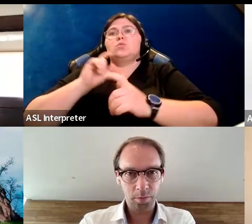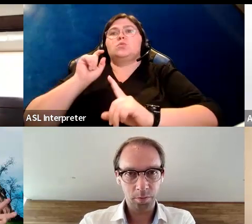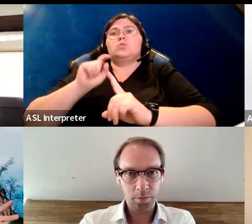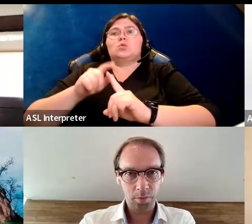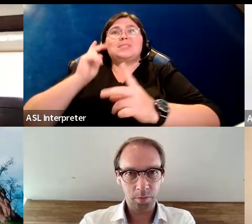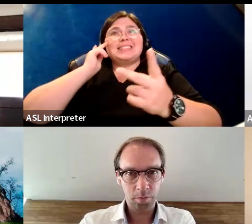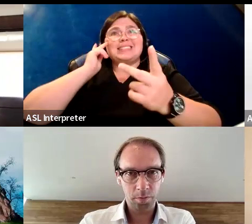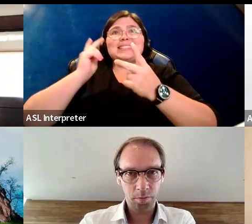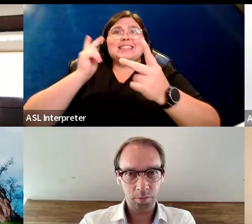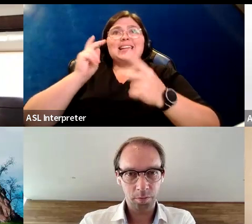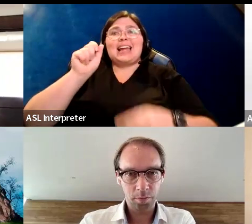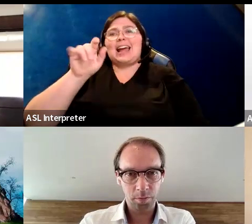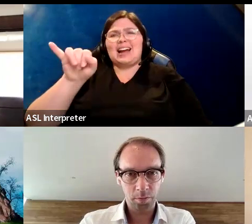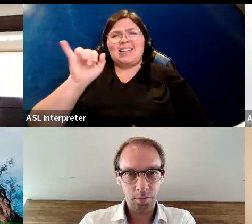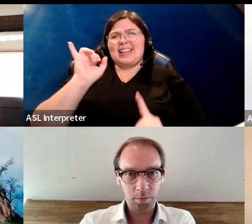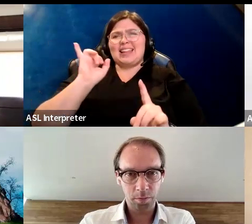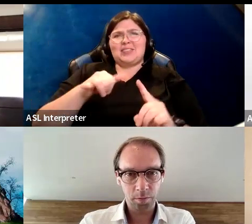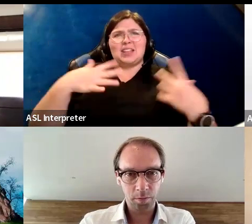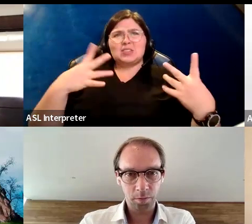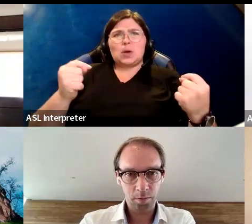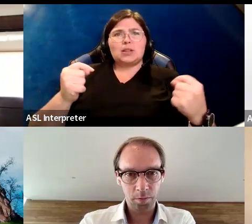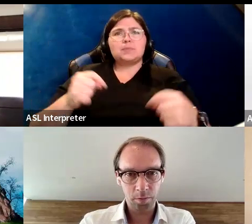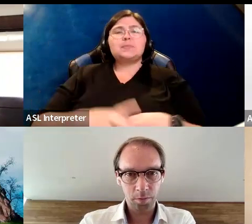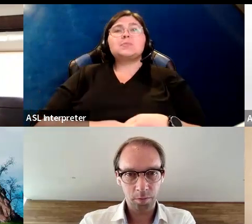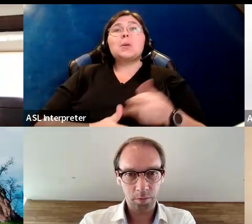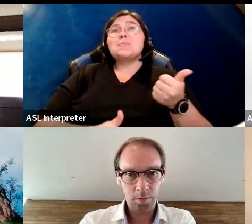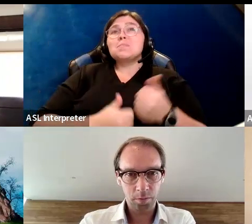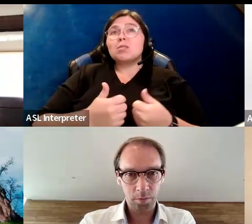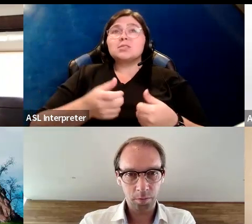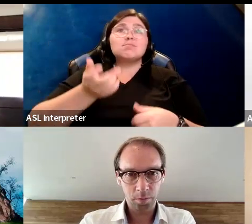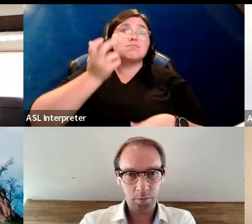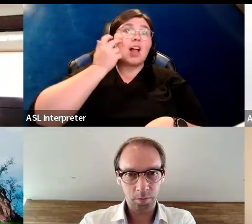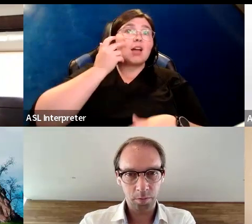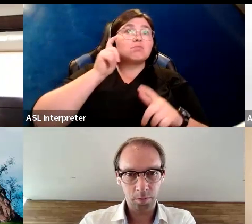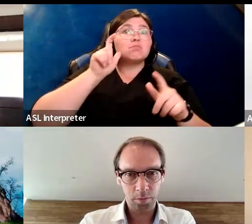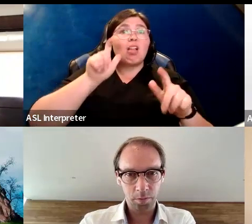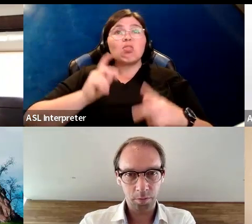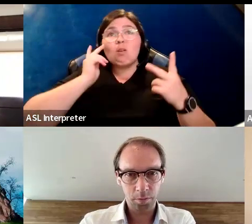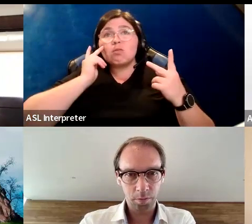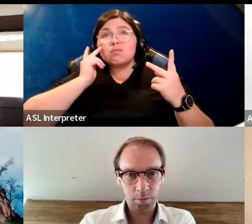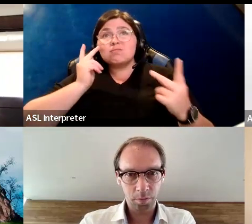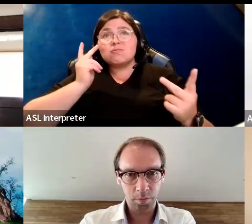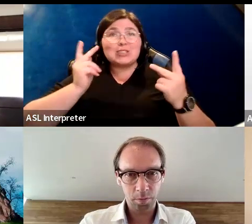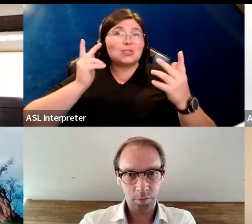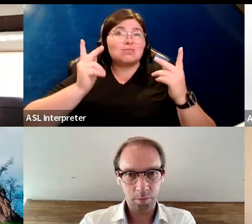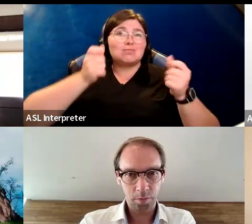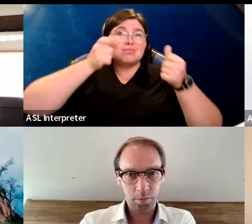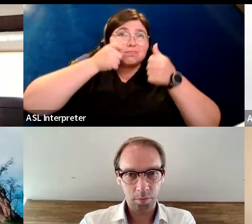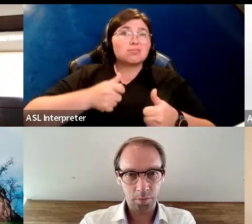Seeing AI is an application that most blind and low vision folks are familiar with, and it's an application